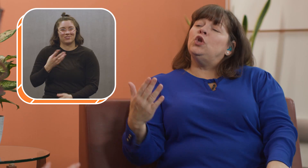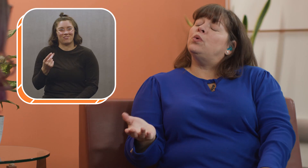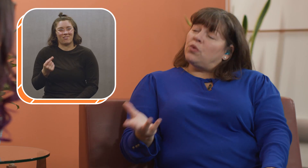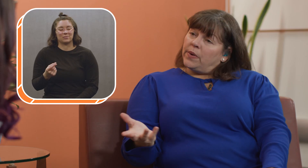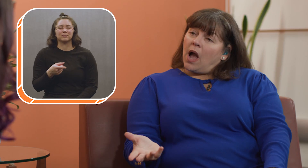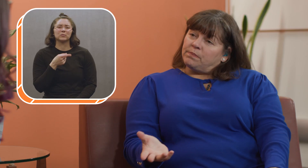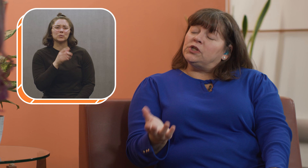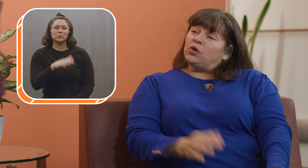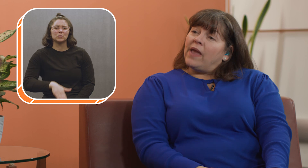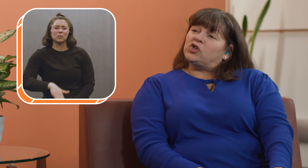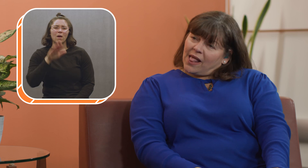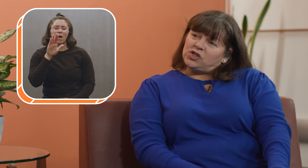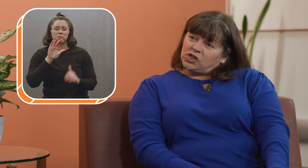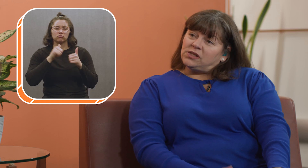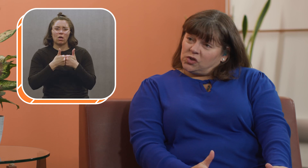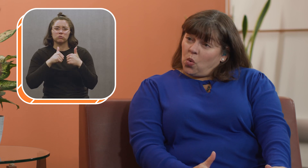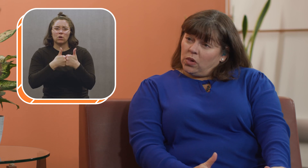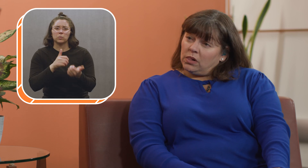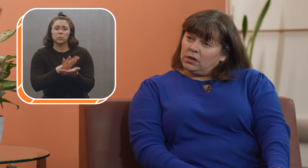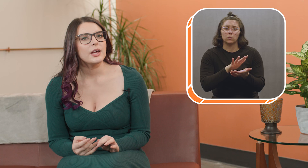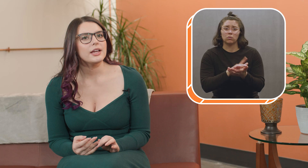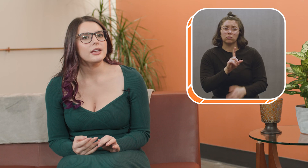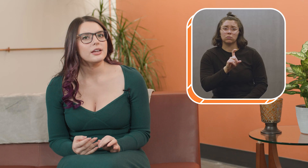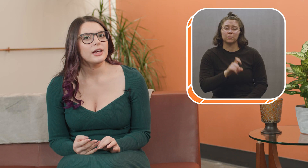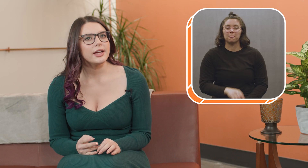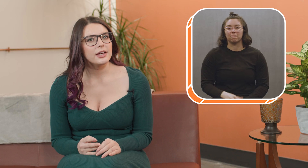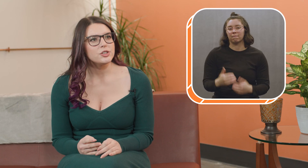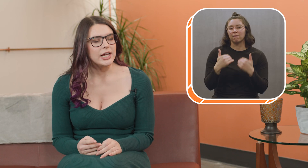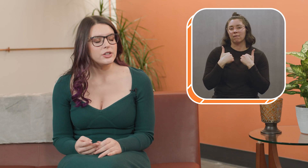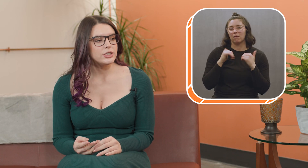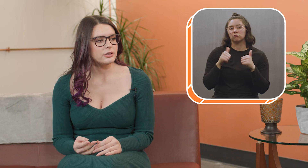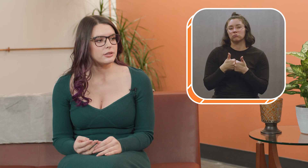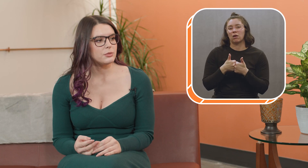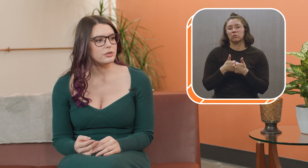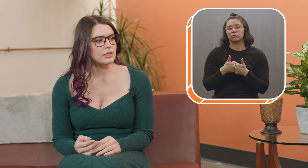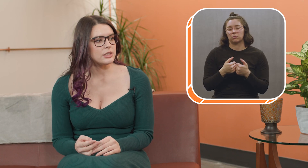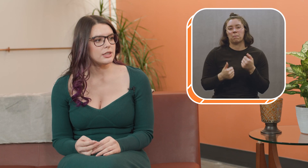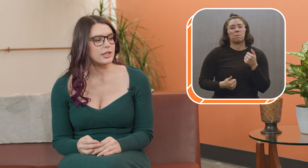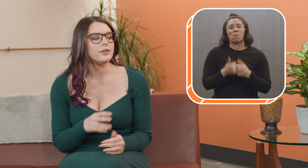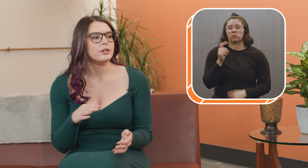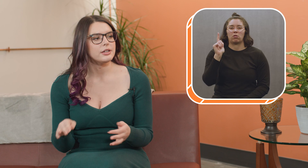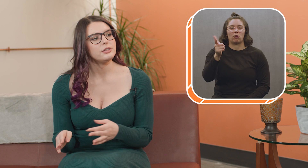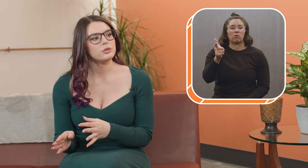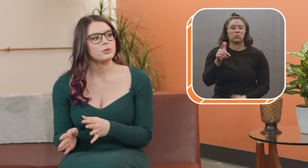When you were growing up, did you have challenges in school? I had challenges mostly later on in school,